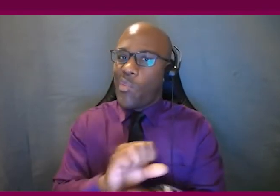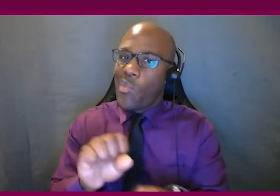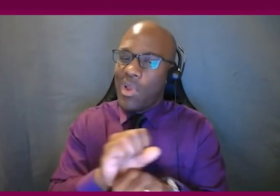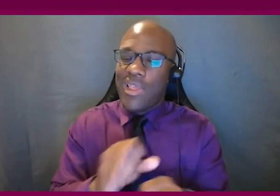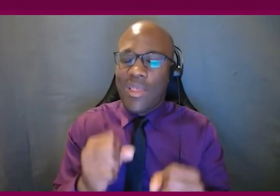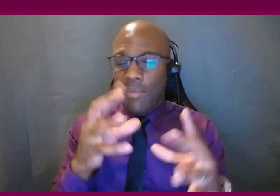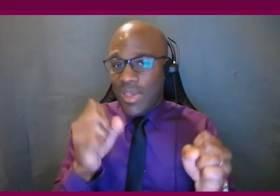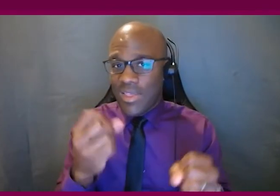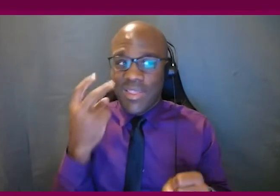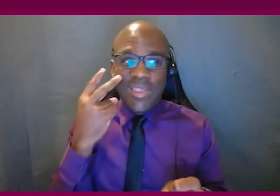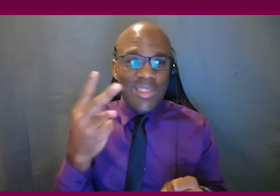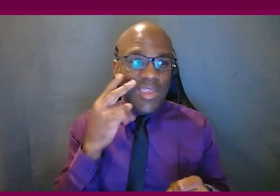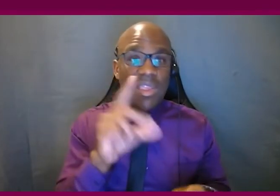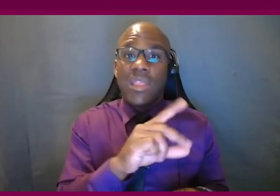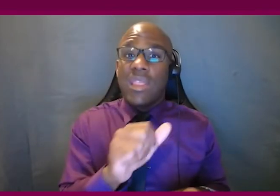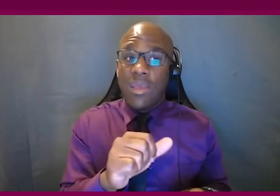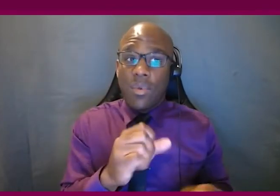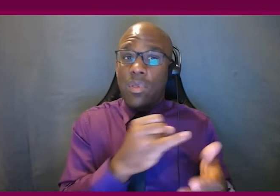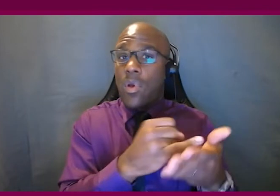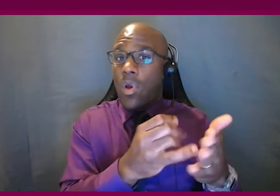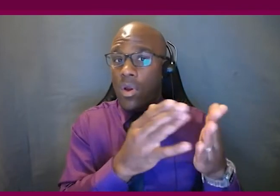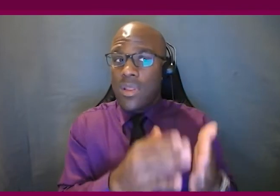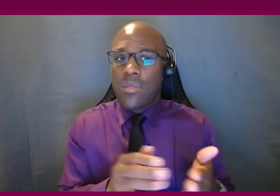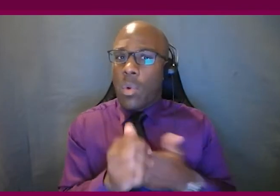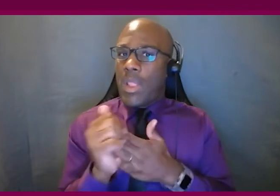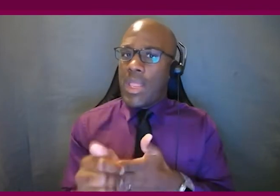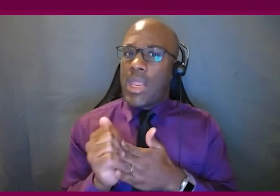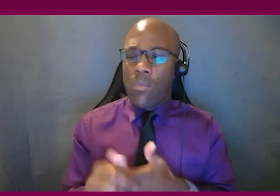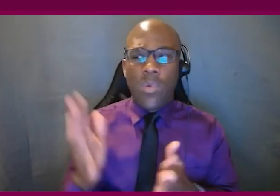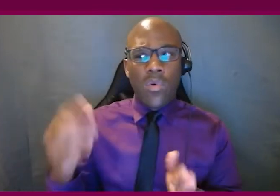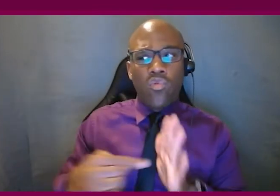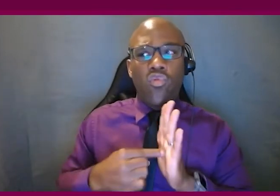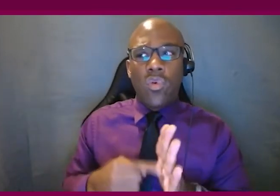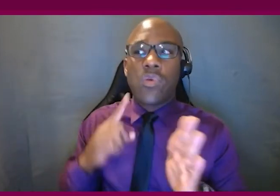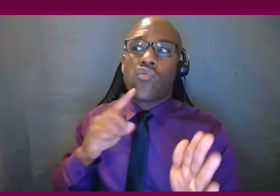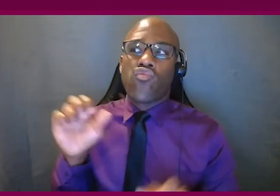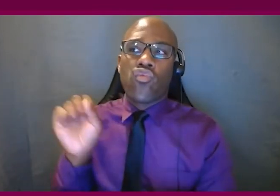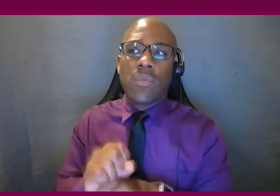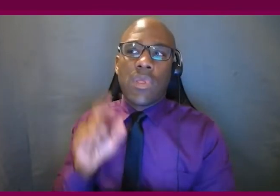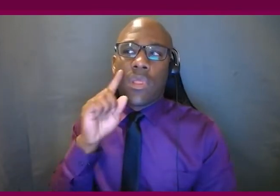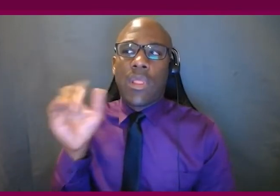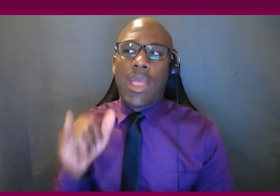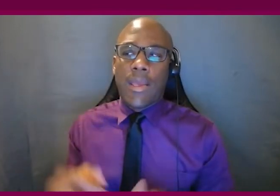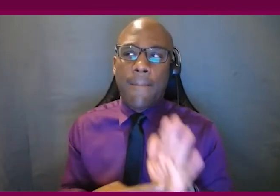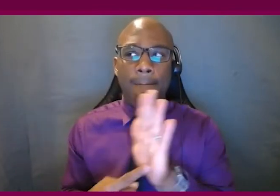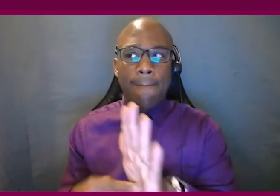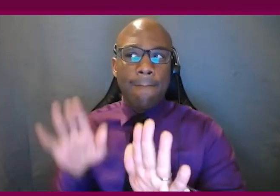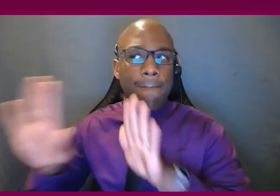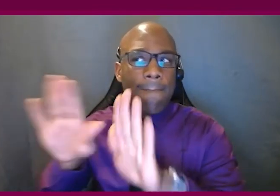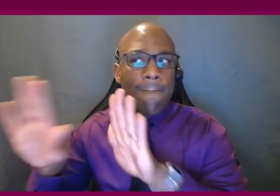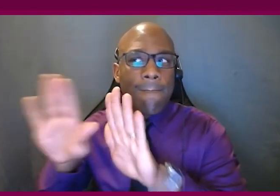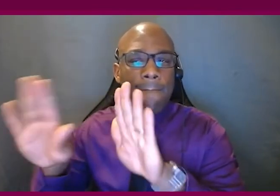It's really exciting. I think there's going to be a lot more progress in the next decade or so. Ashley Inkumsah: You can only hope.